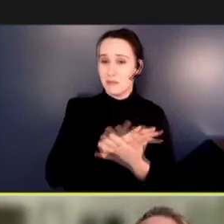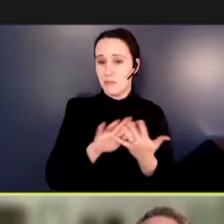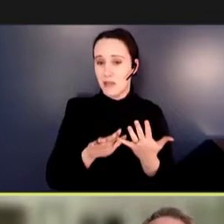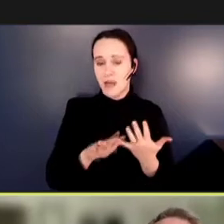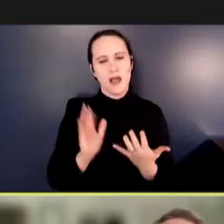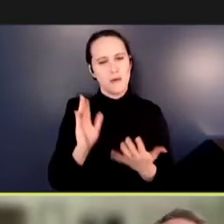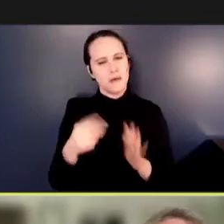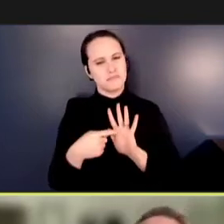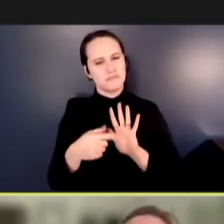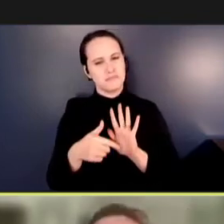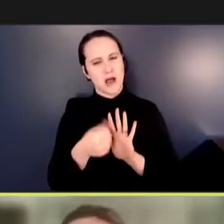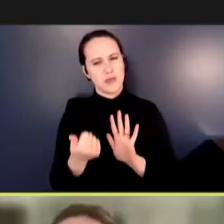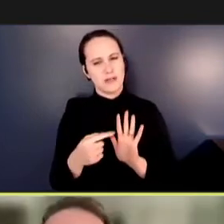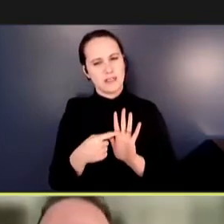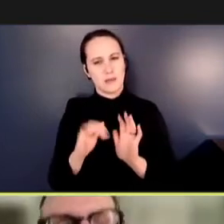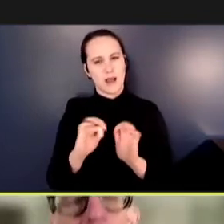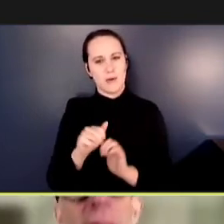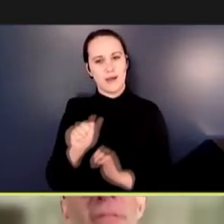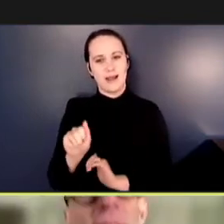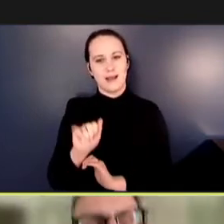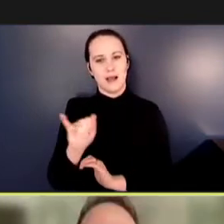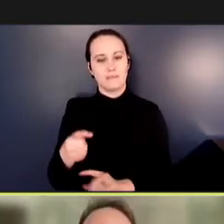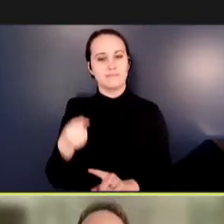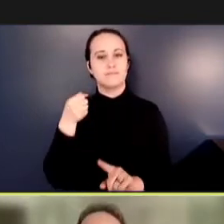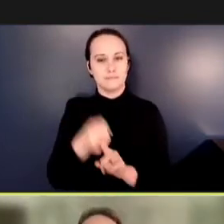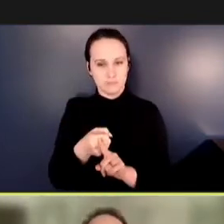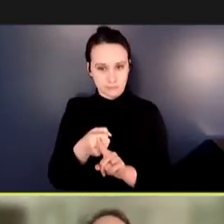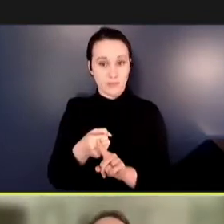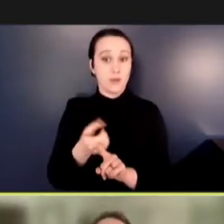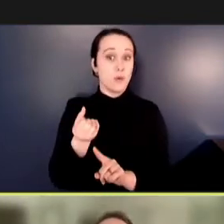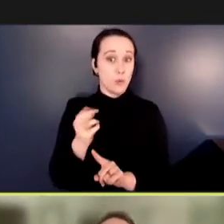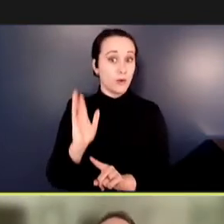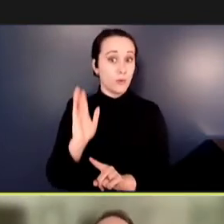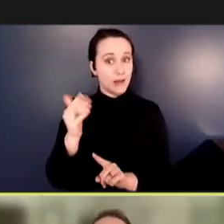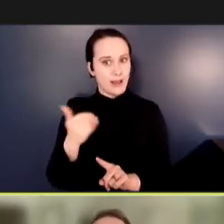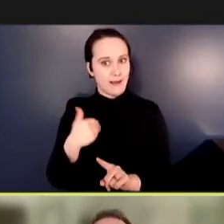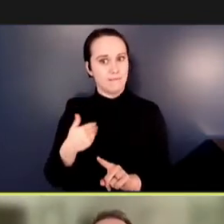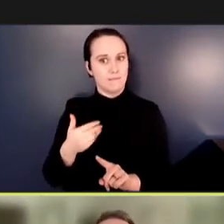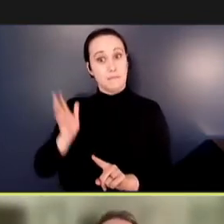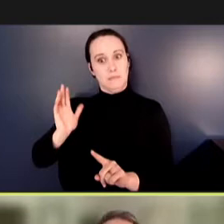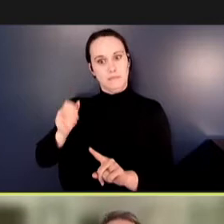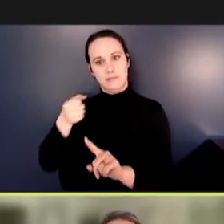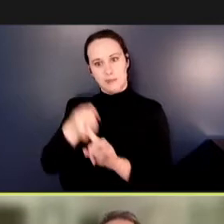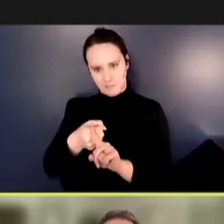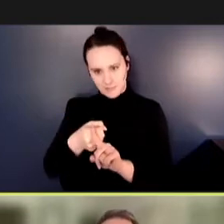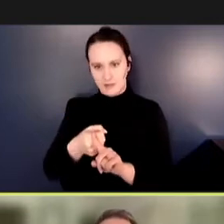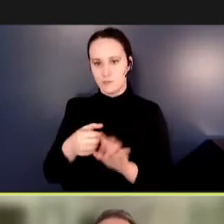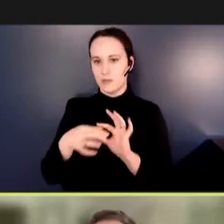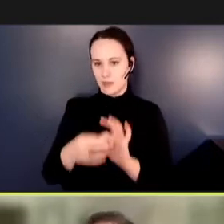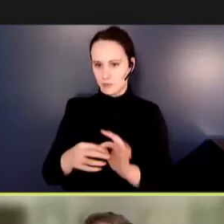AI has had an impact or is having an impact on biomedical research. In the protein design